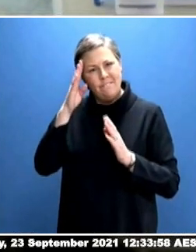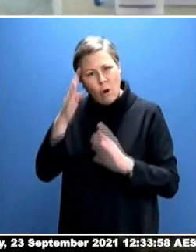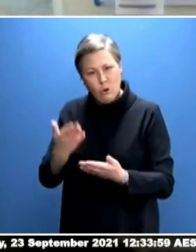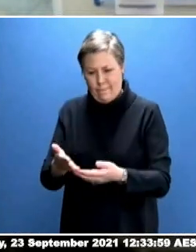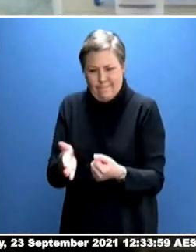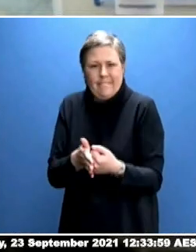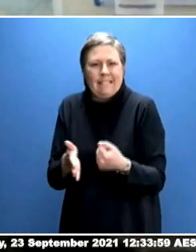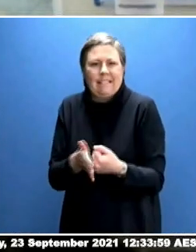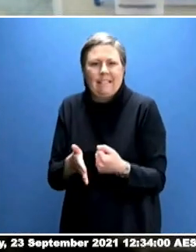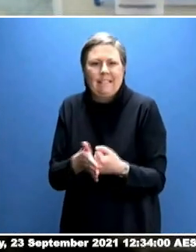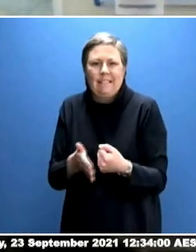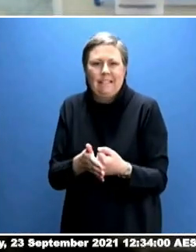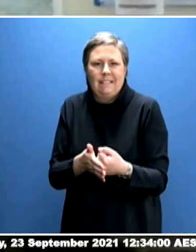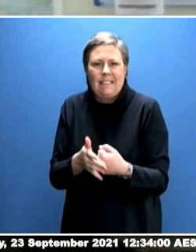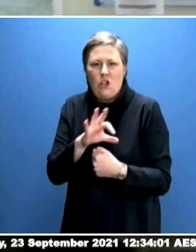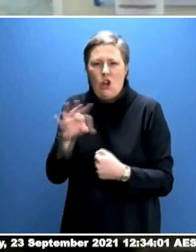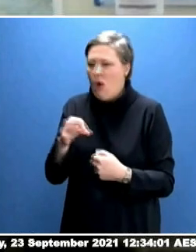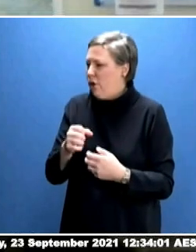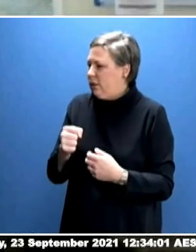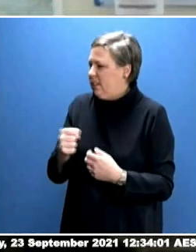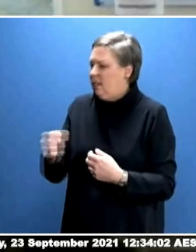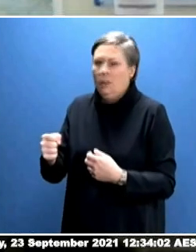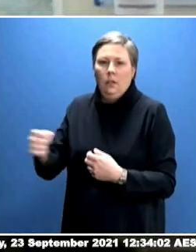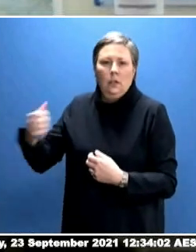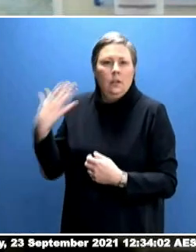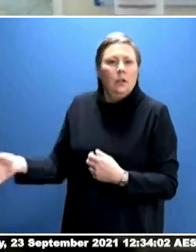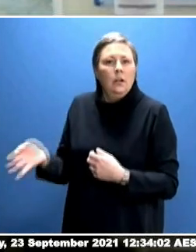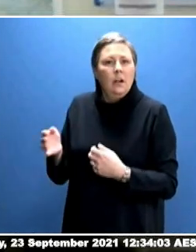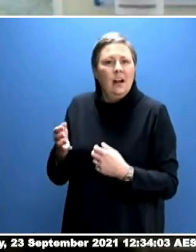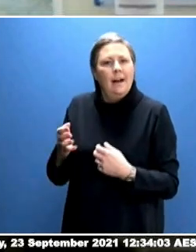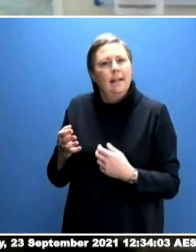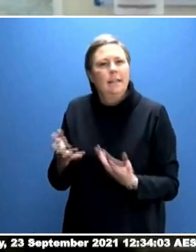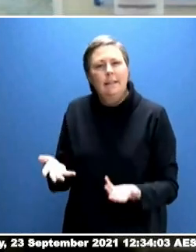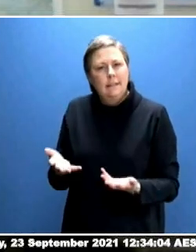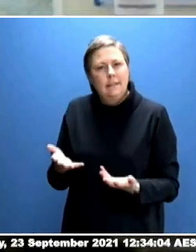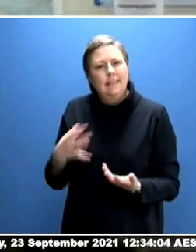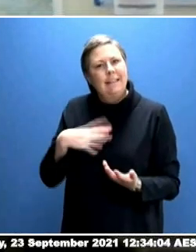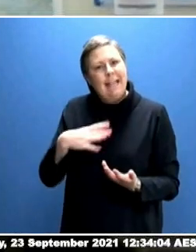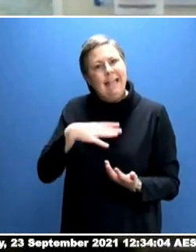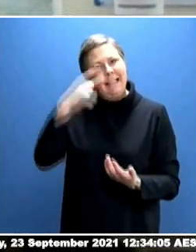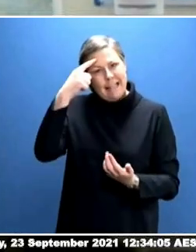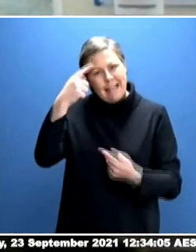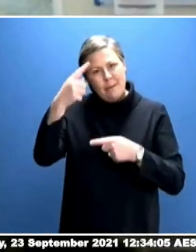young person's life, because they can't do it for themselves. That's what it has to be about.